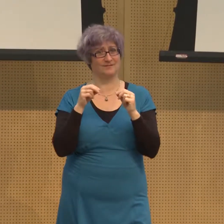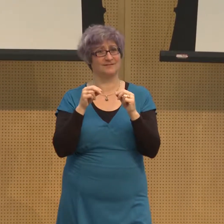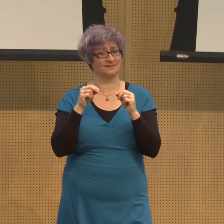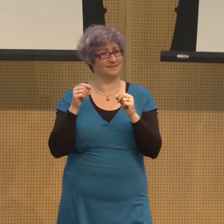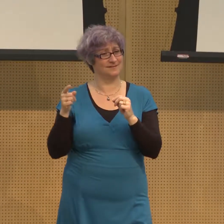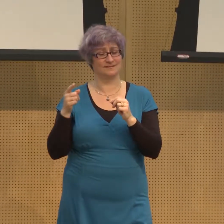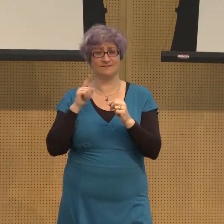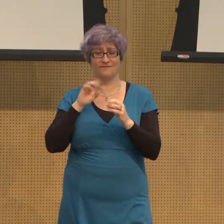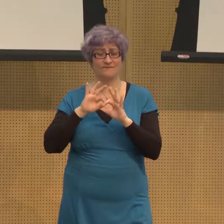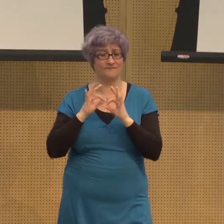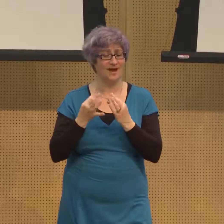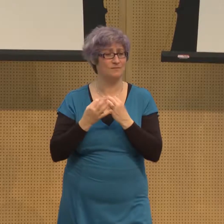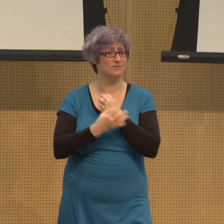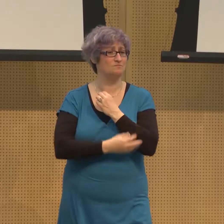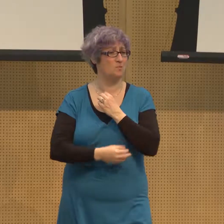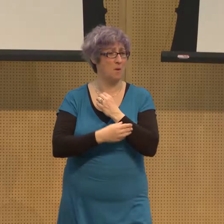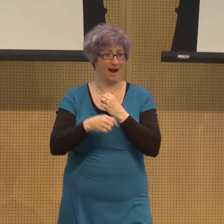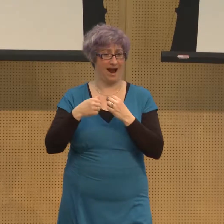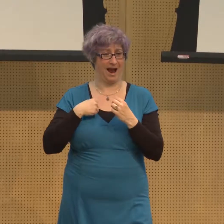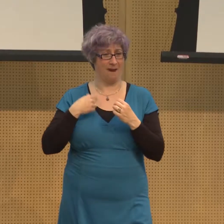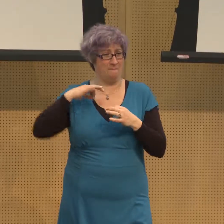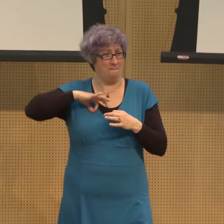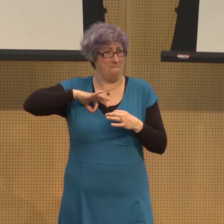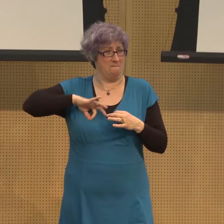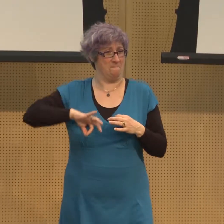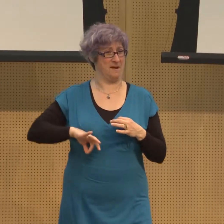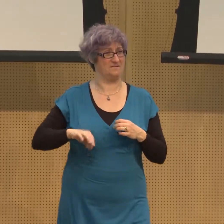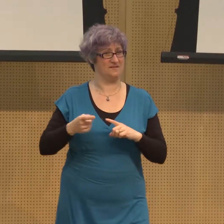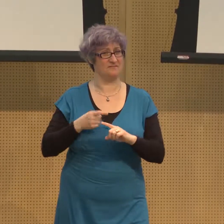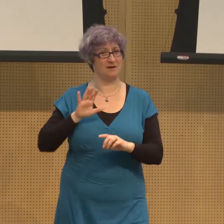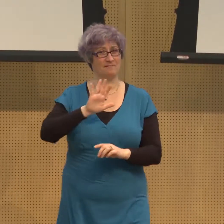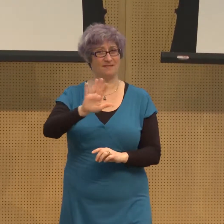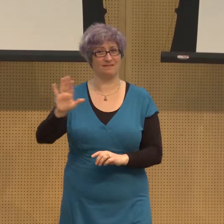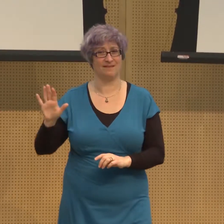about the challenges in Nicaragua,